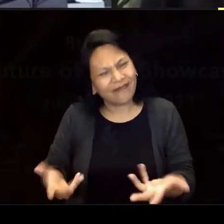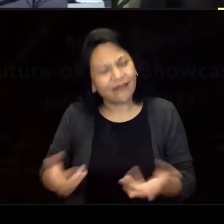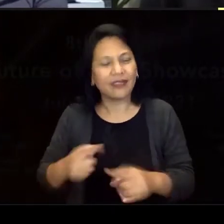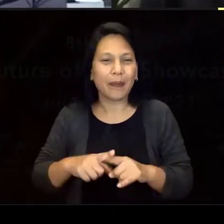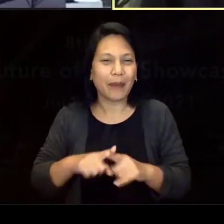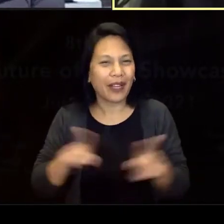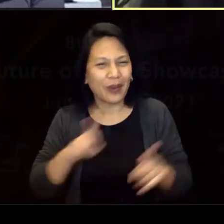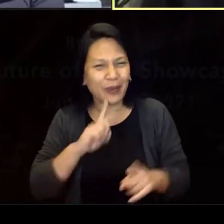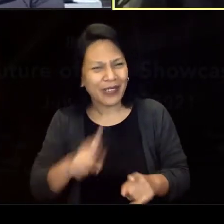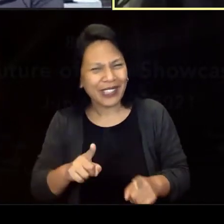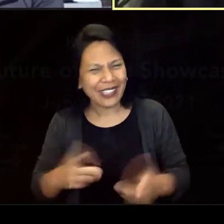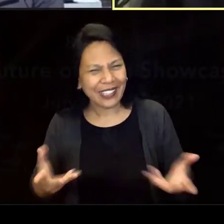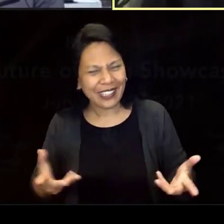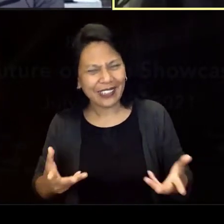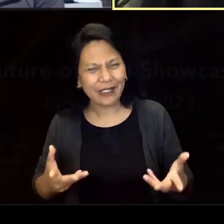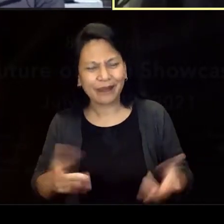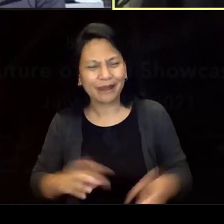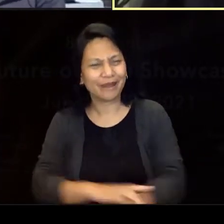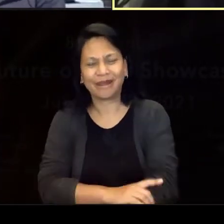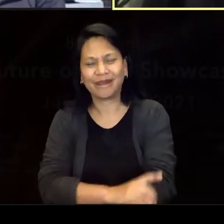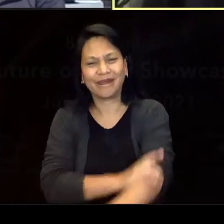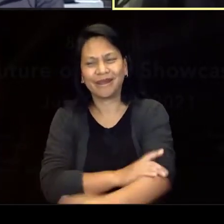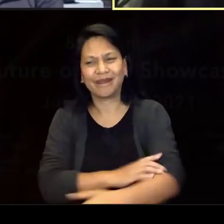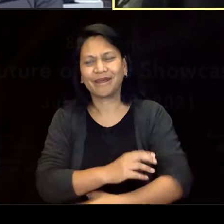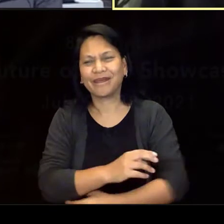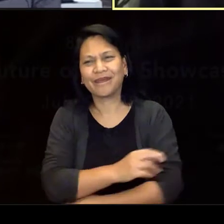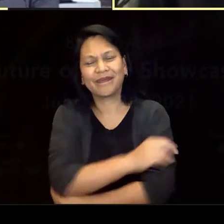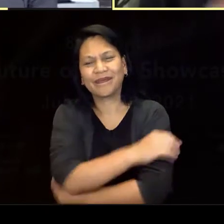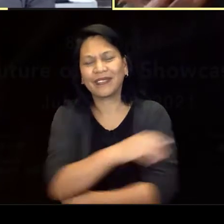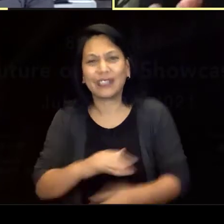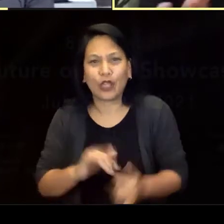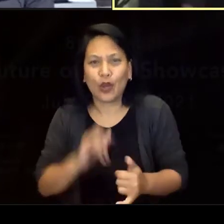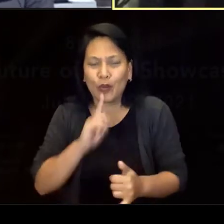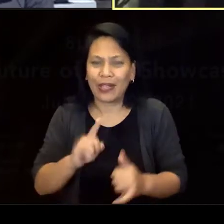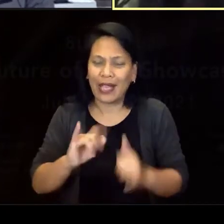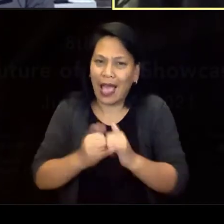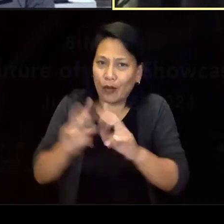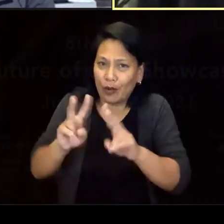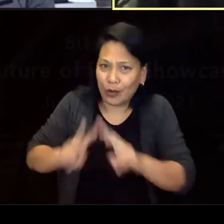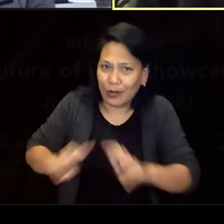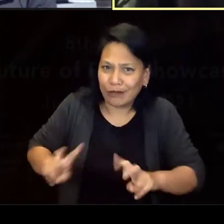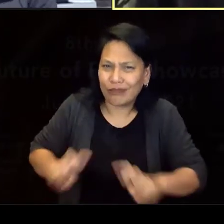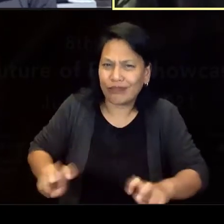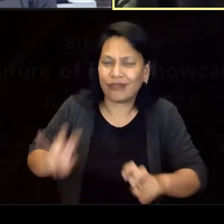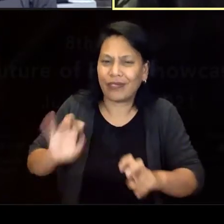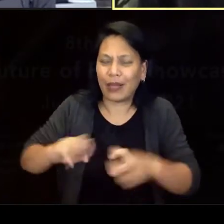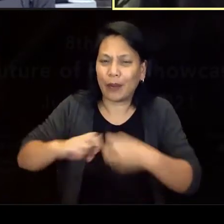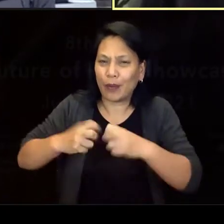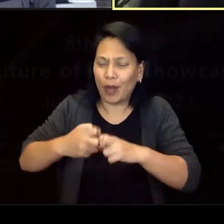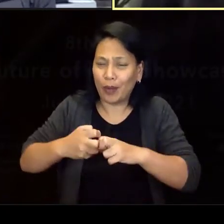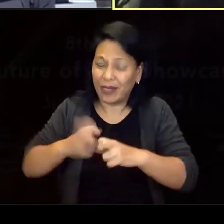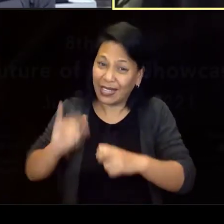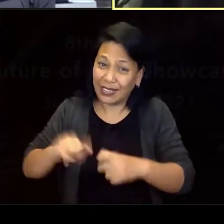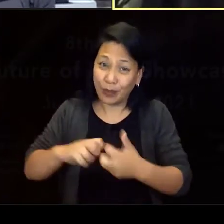Like how can we really look at this problem from an equity lens, right? Yeah. There are so many.